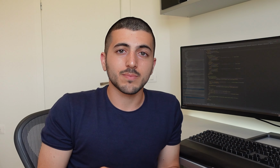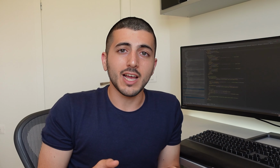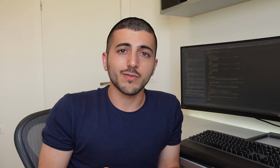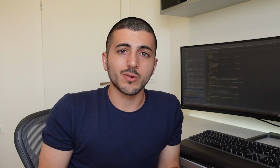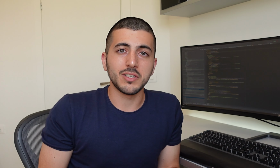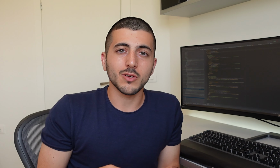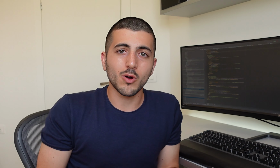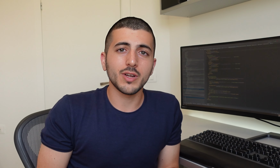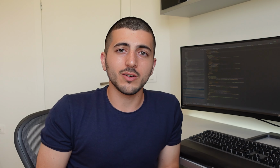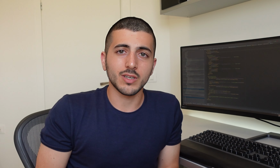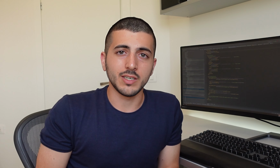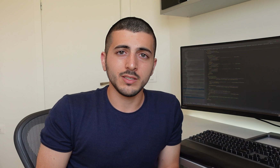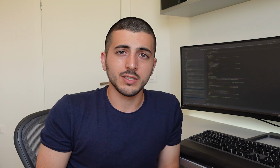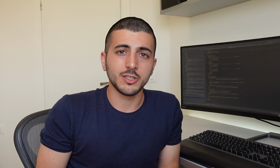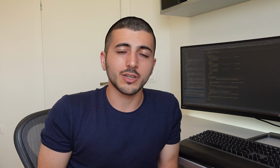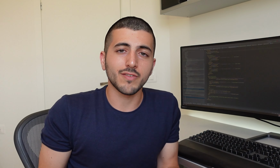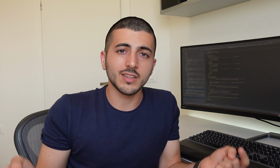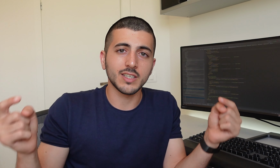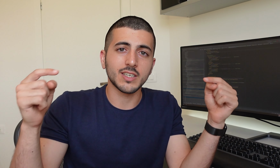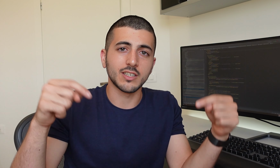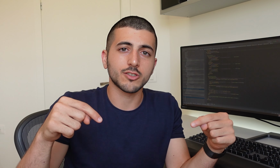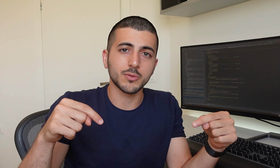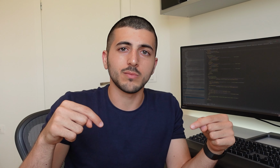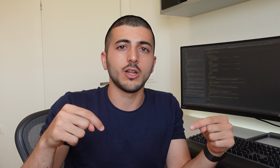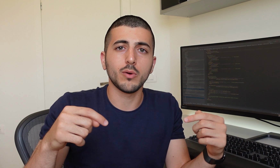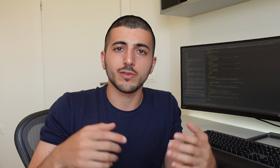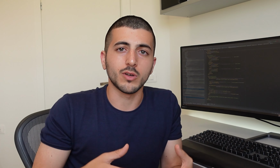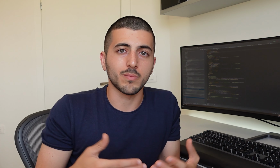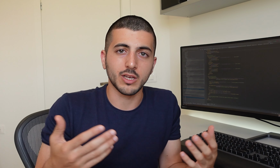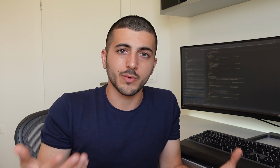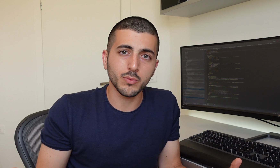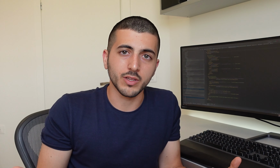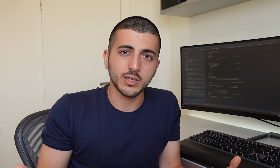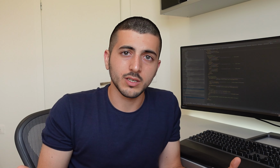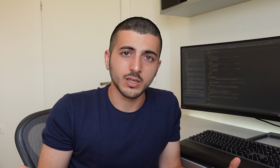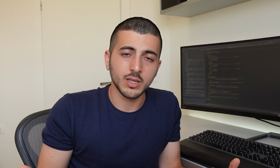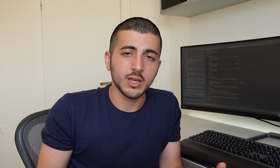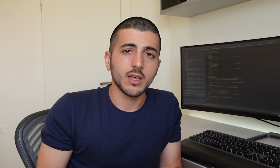This platform is already online, and you can find the link in the video description below if you want to play around with it.